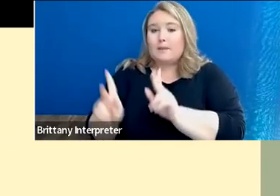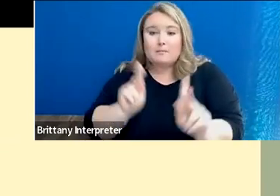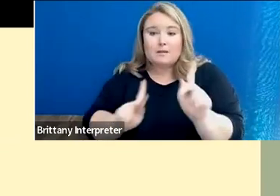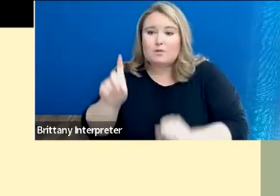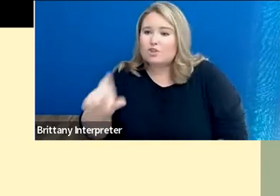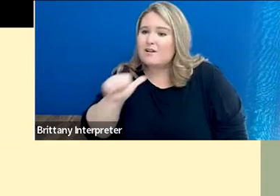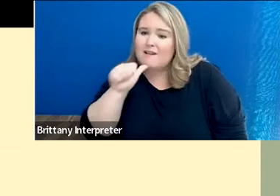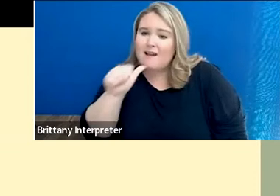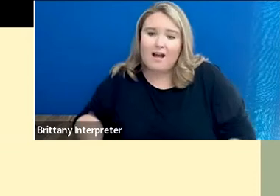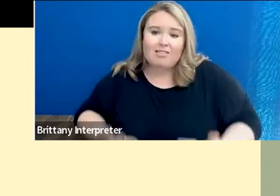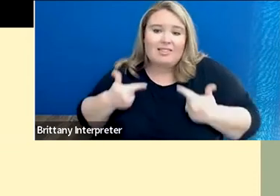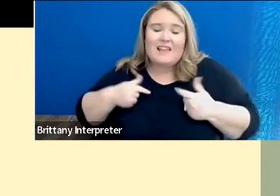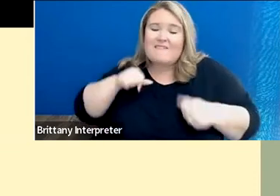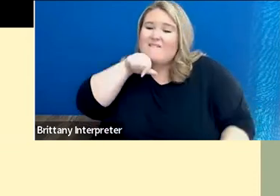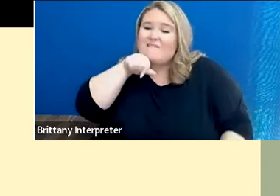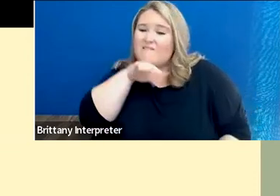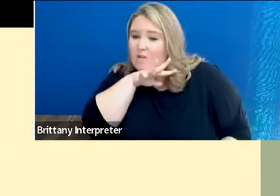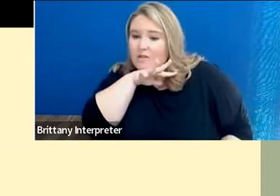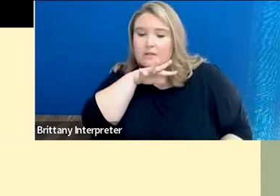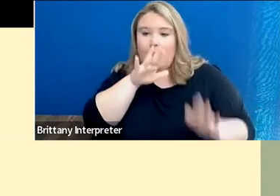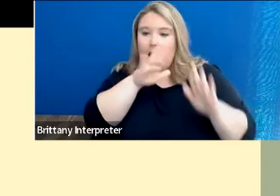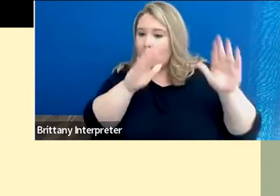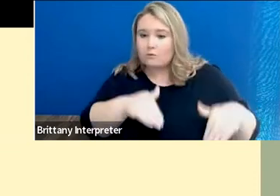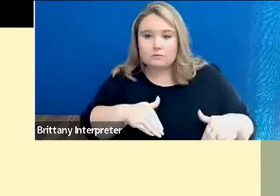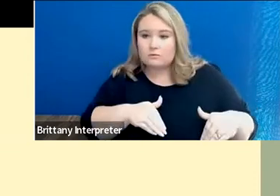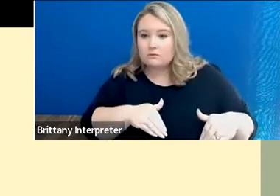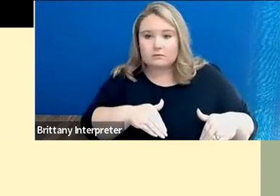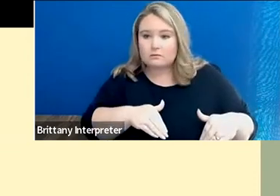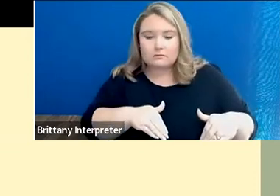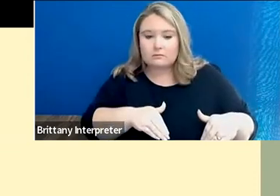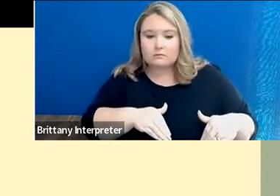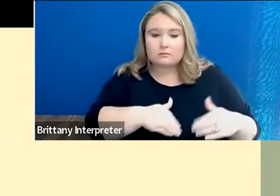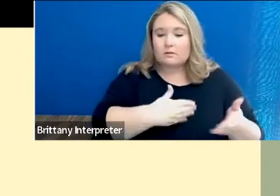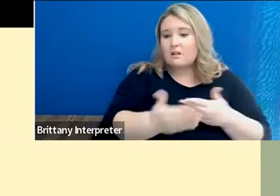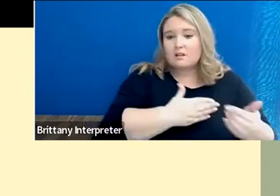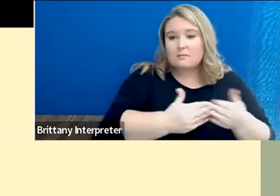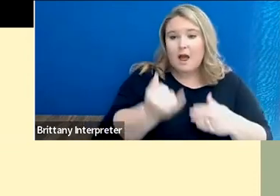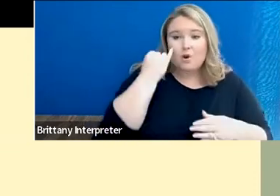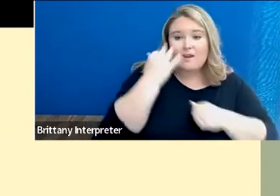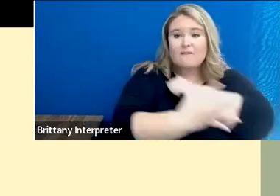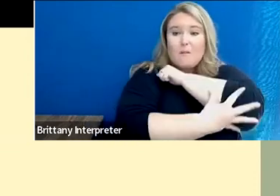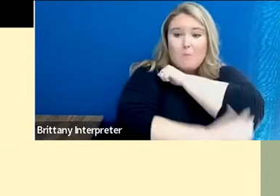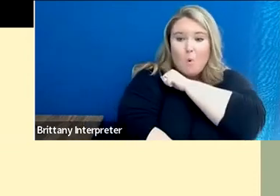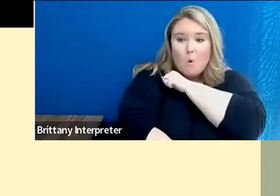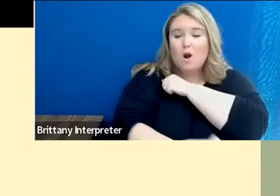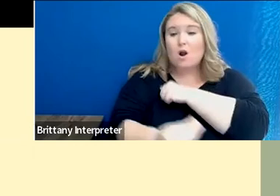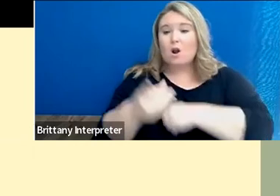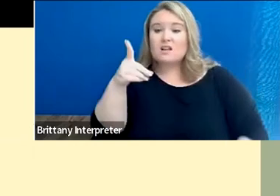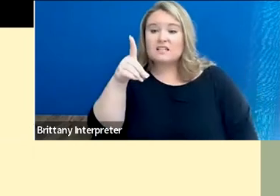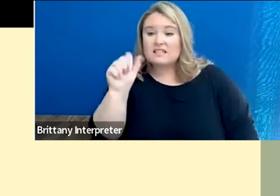be they disabled or not. There's no reason for a person just 'cause they're disabled or poor or elderly to have to walk outta their house